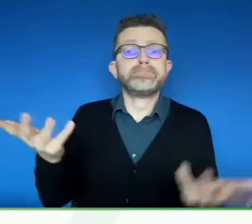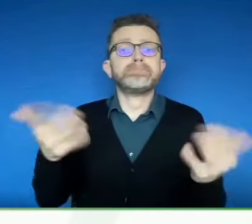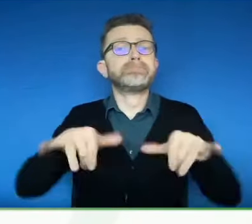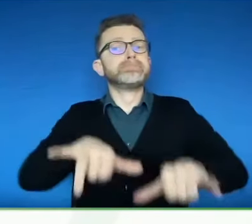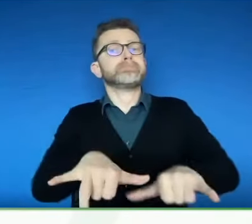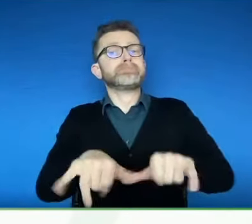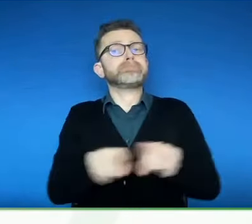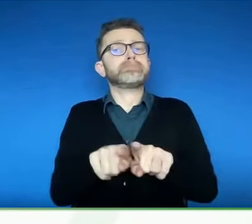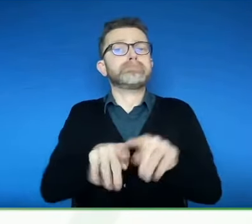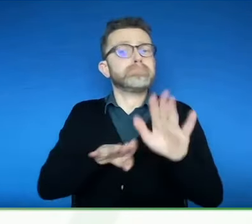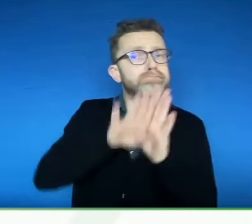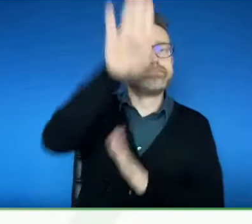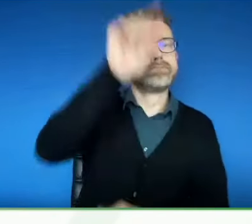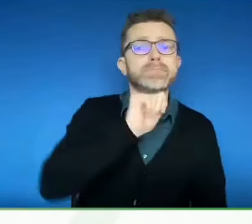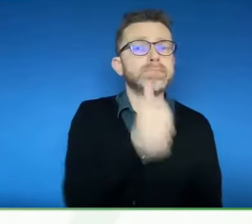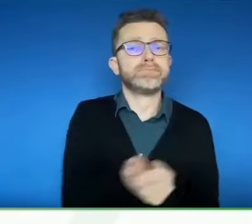Thank you very much, I will pass on.